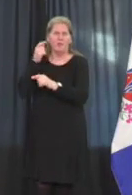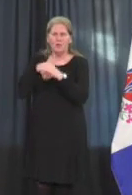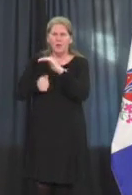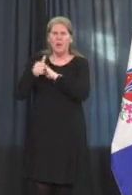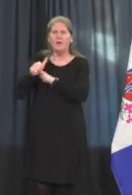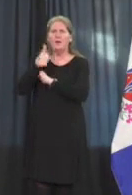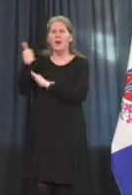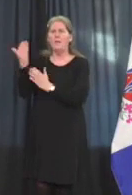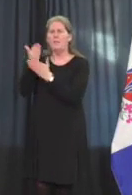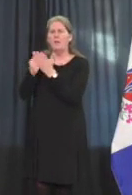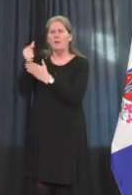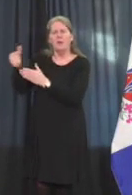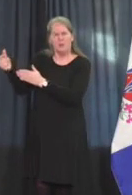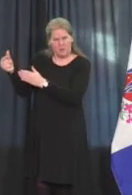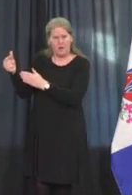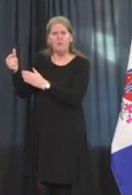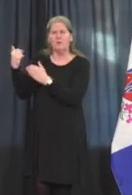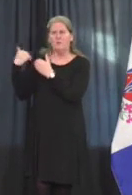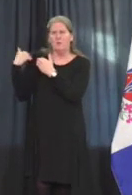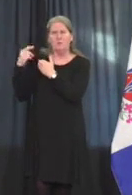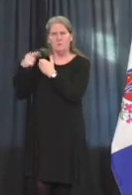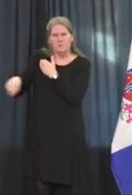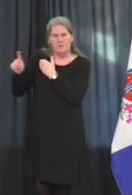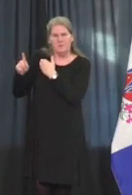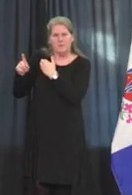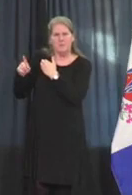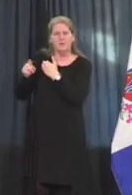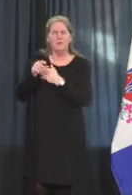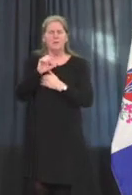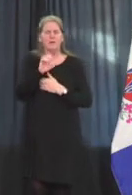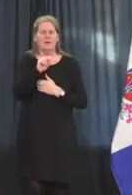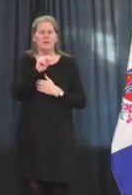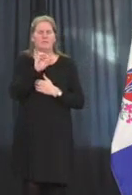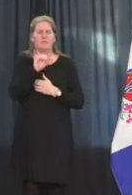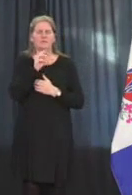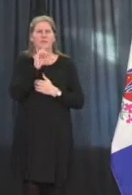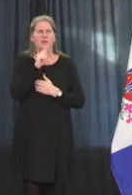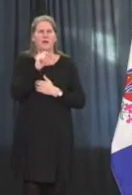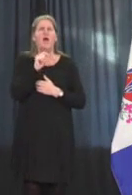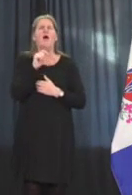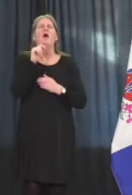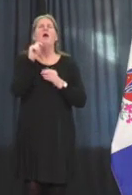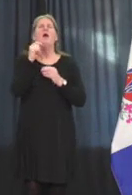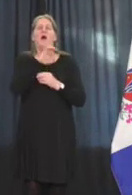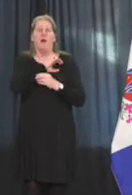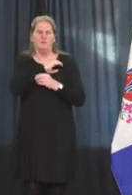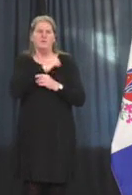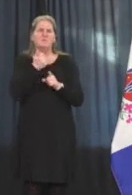LEGISLATION. ENFORCEMENT OFFICERS ARE PROVIDED THE AUTHORITY TO ENFORCE THESE ORDERS AND FUTURE